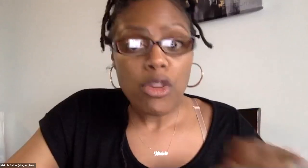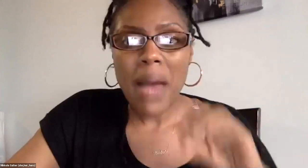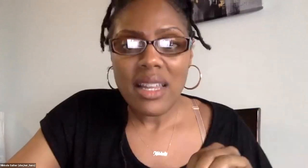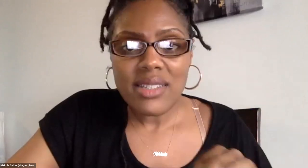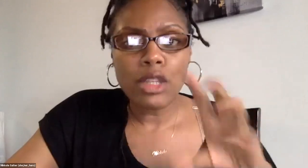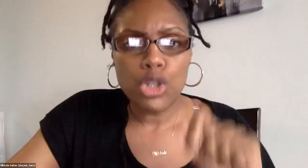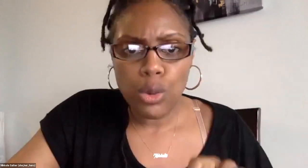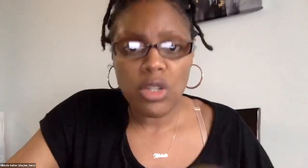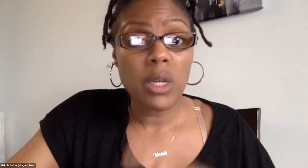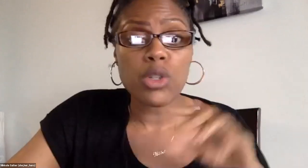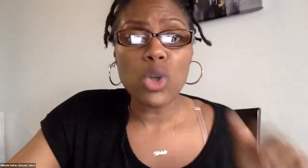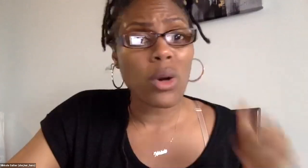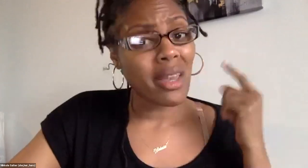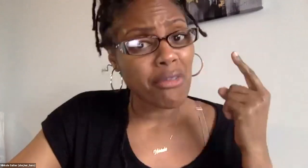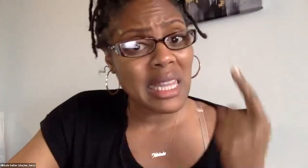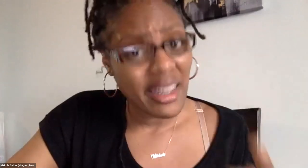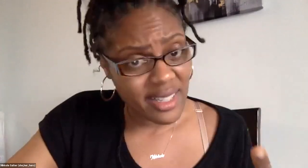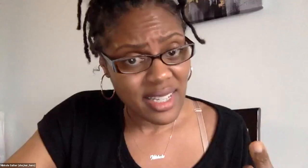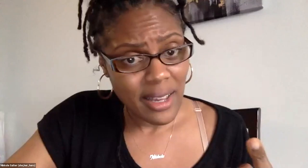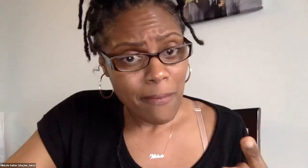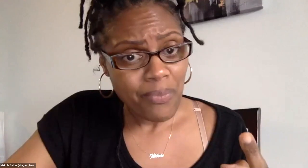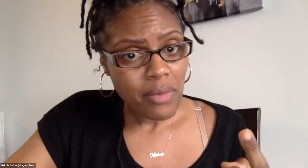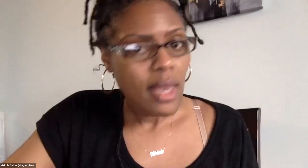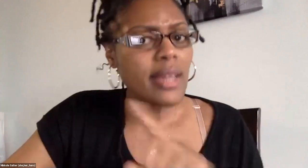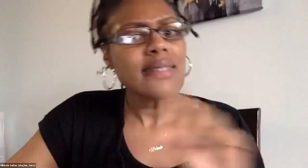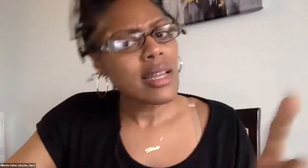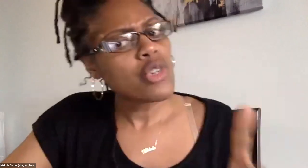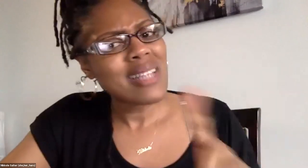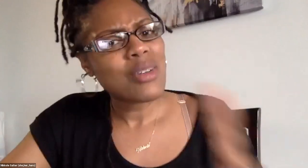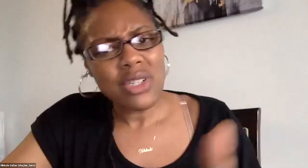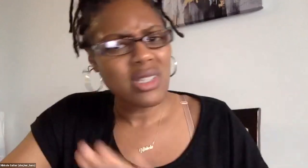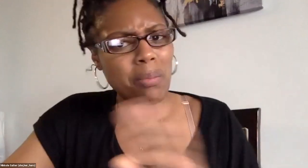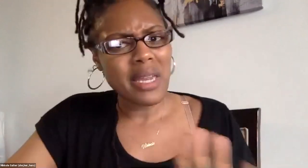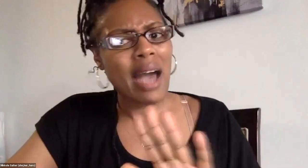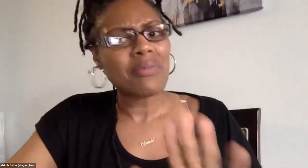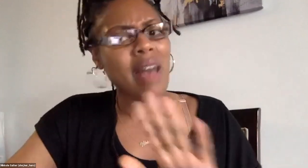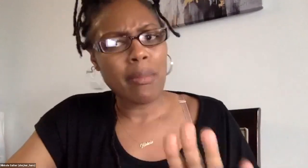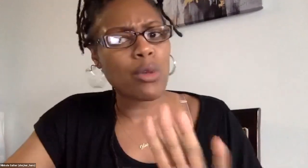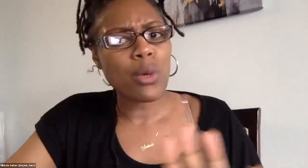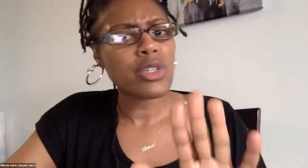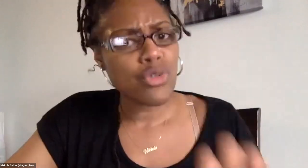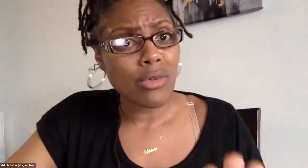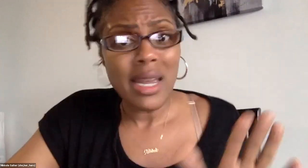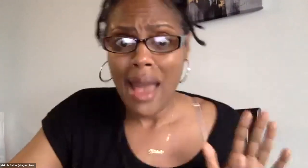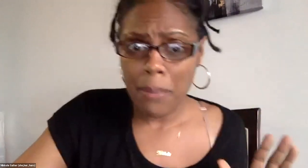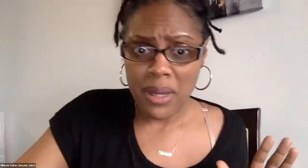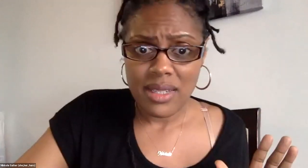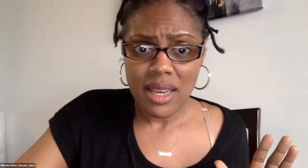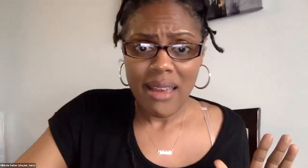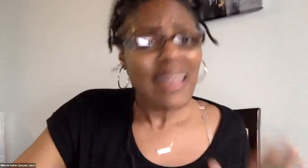for the balance and the Truth to be restored if we let it. It is not a transgression to be out of alignment with what is true, it happens.